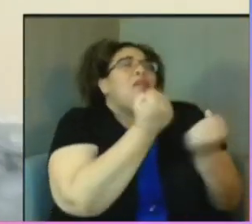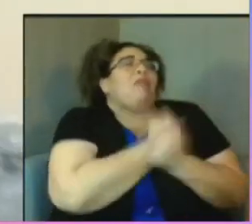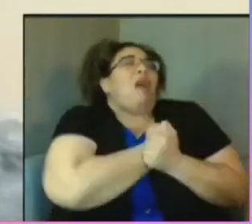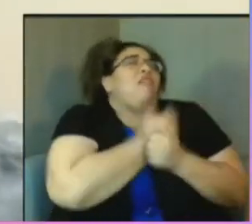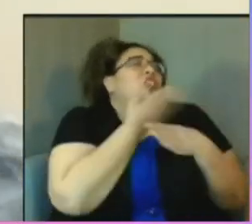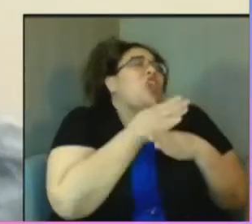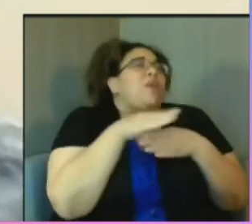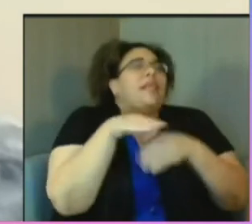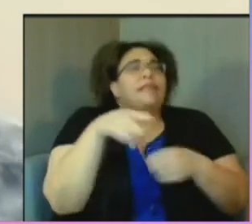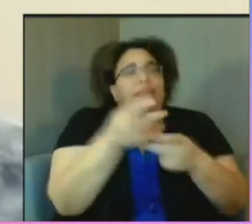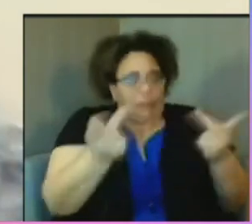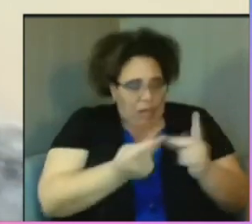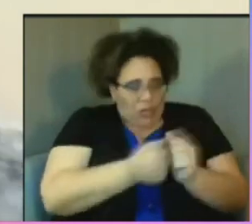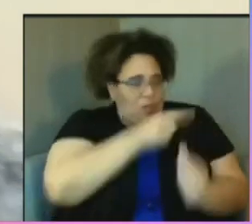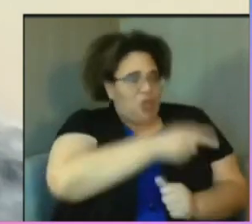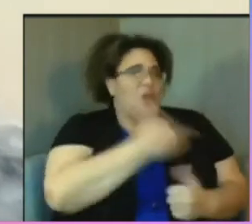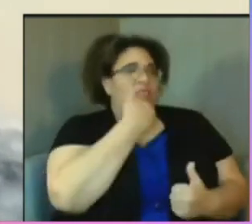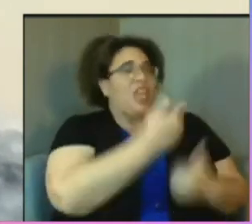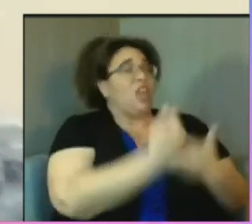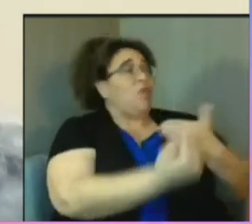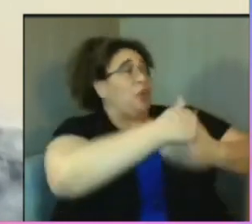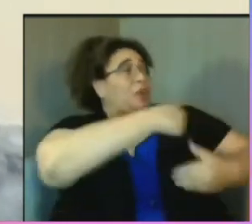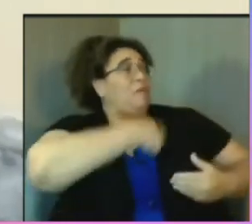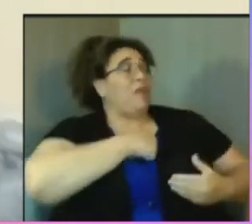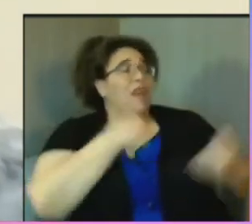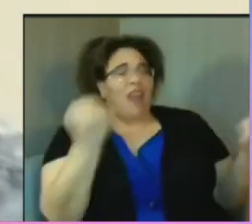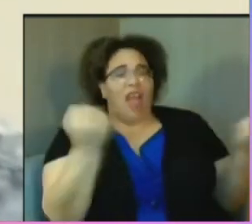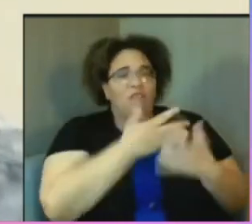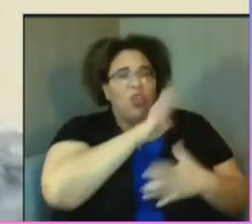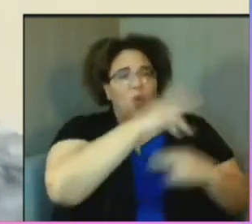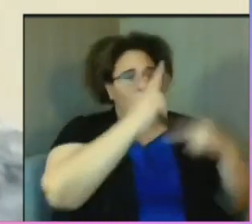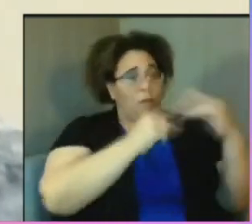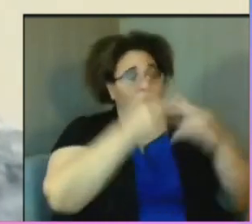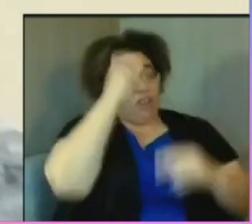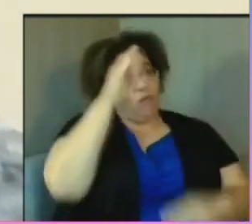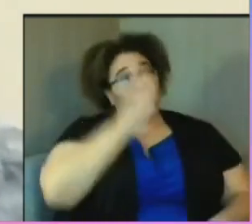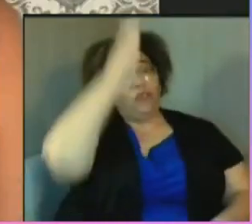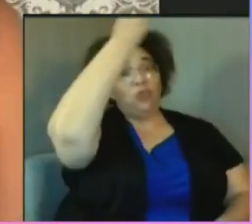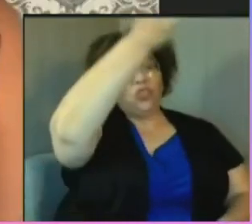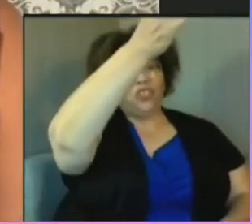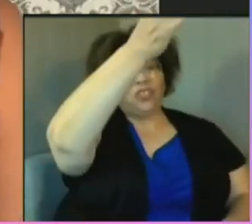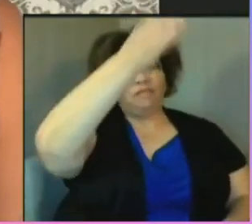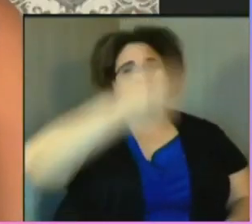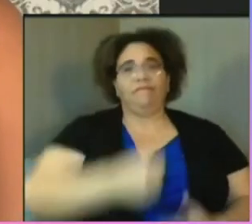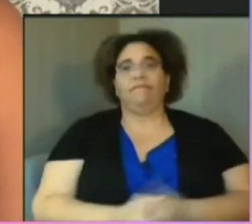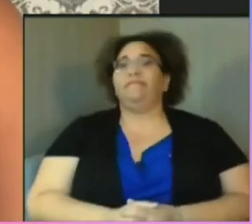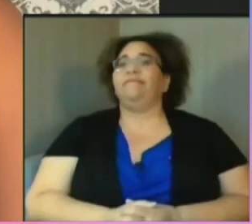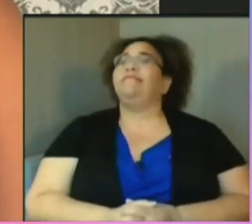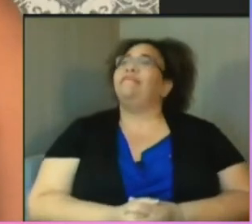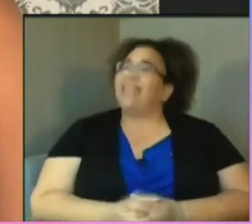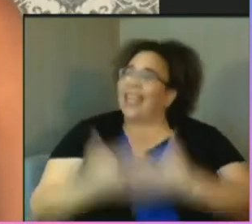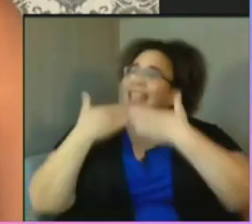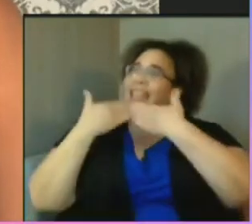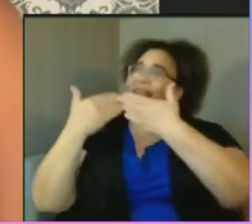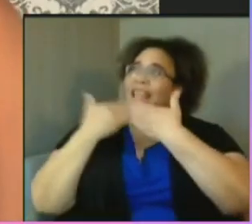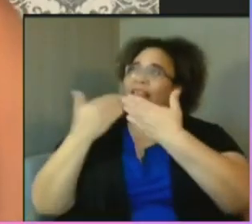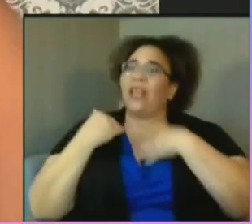and thank you for including me in what you're building for the future. Thank you, thank you so much that is Chase Strangio